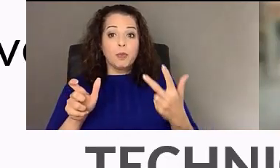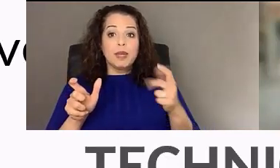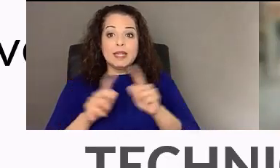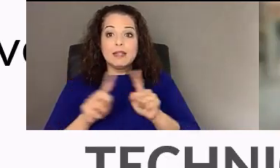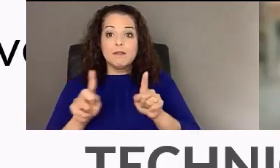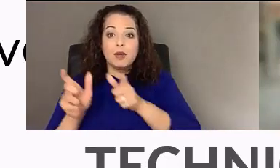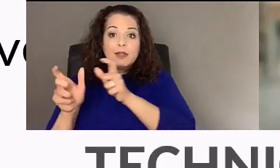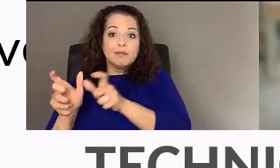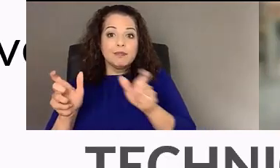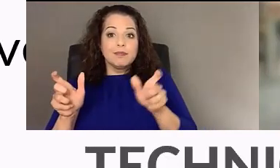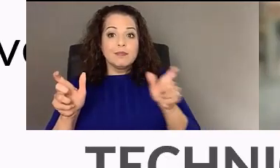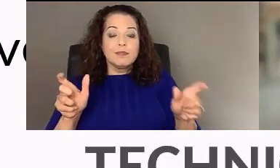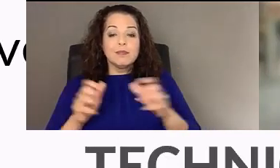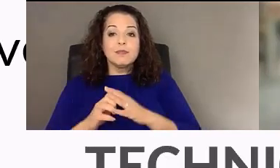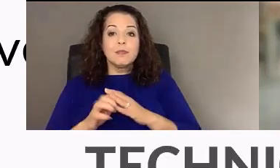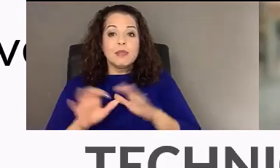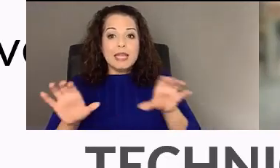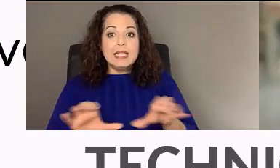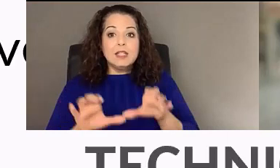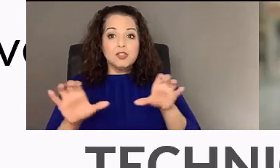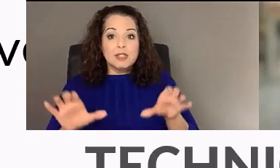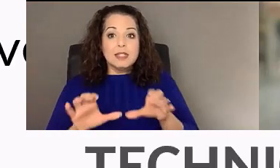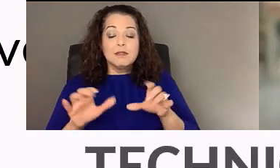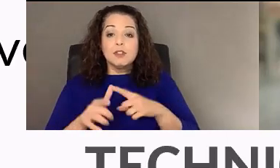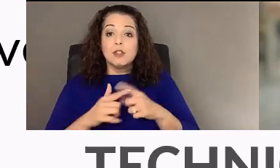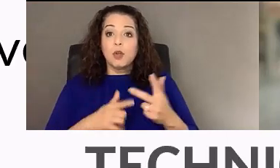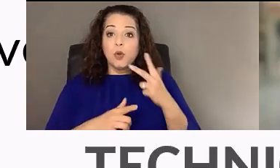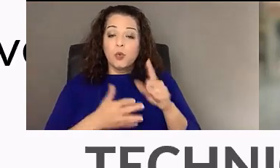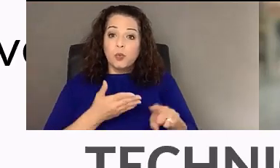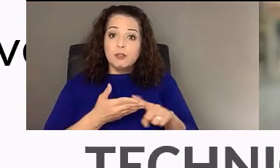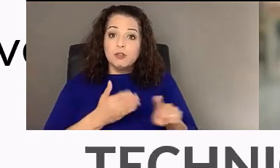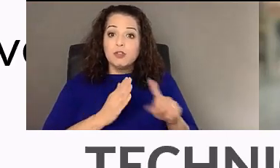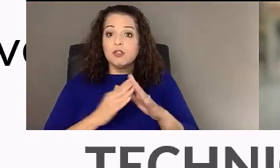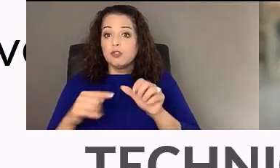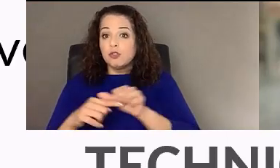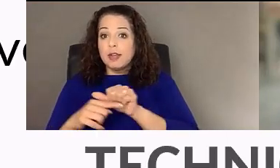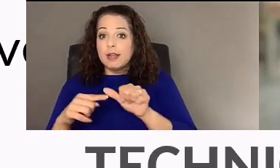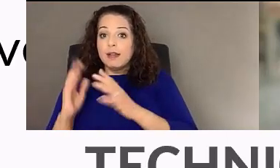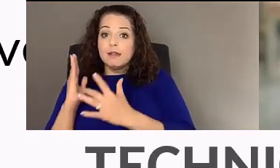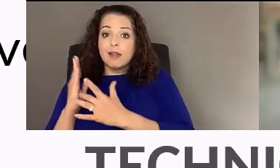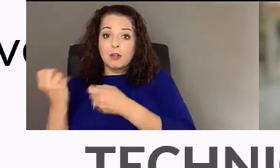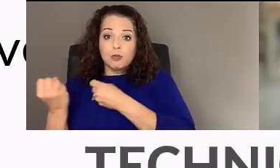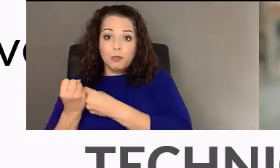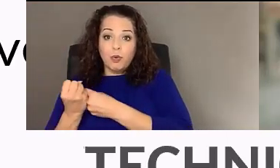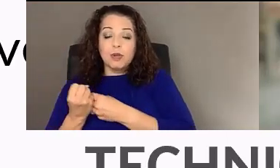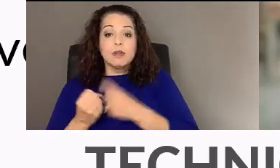research, training, and technical support. And anyone, whether you are an NIDILRR grantee or not--